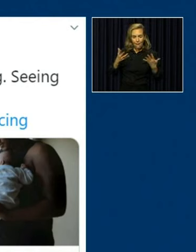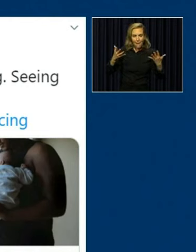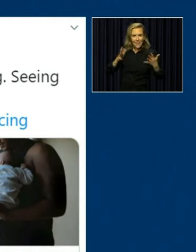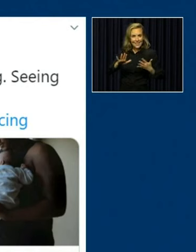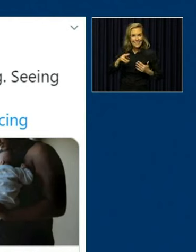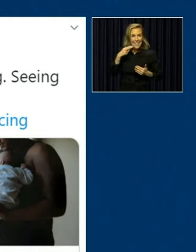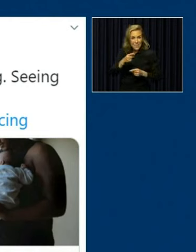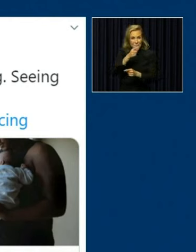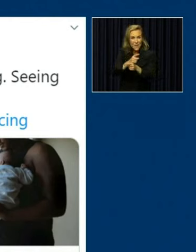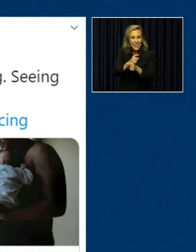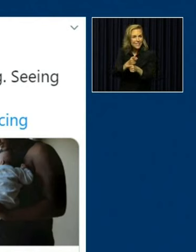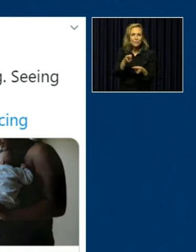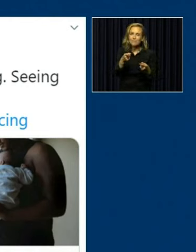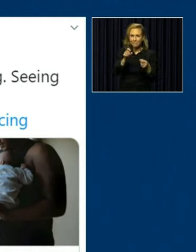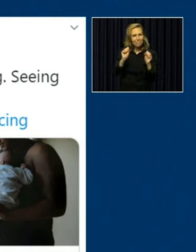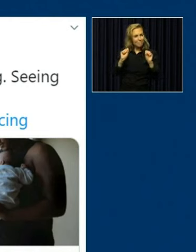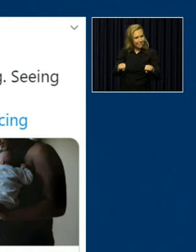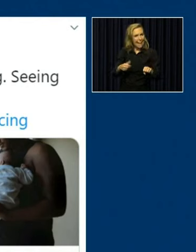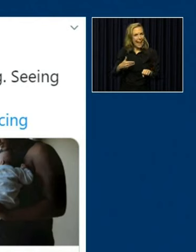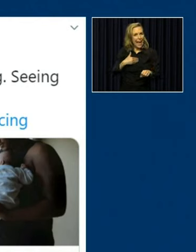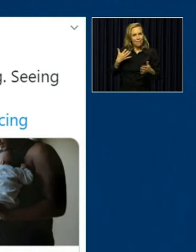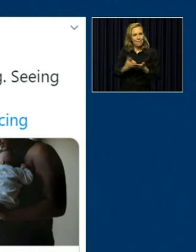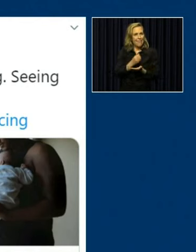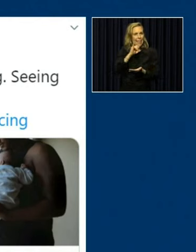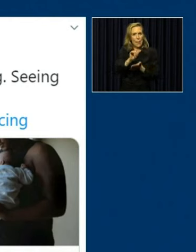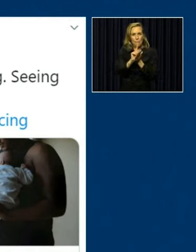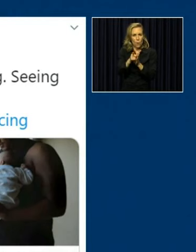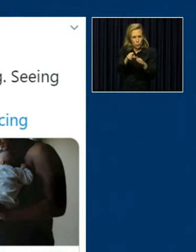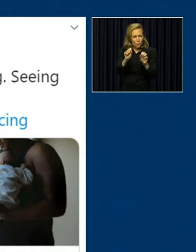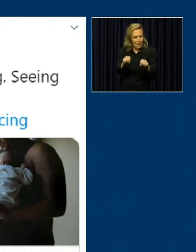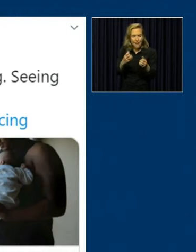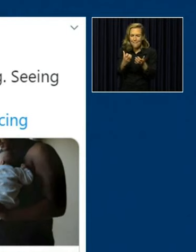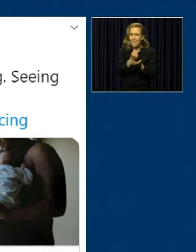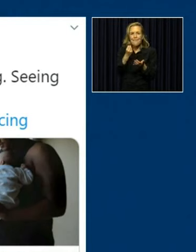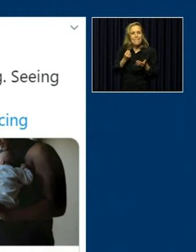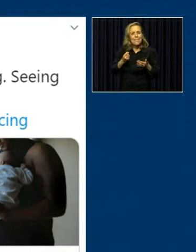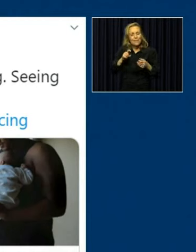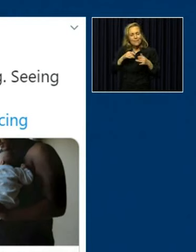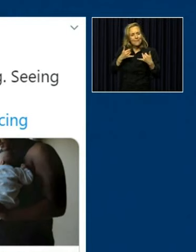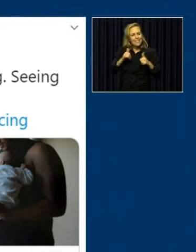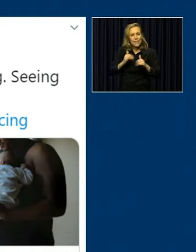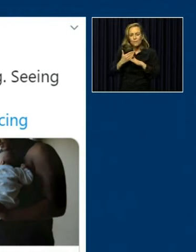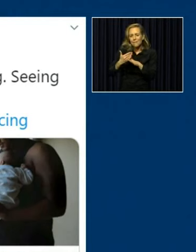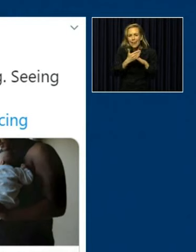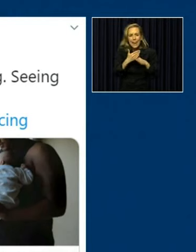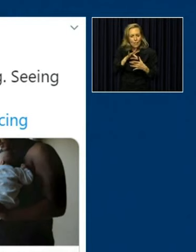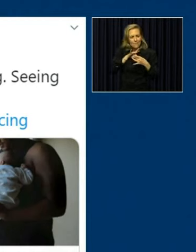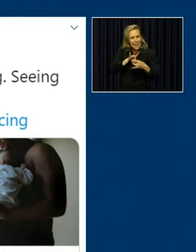AND WE'VE ASKED YOU TO DO A COUPLE DIFFERENT THINGS. WE'VE ASKED YOU TO RING BELLS AT